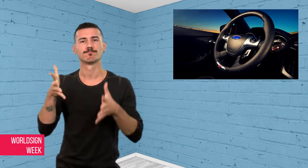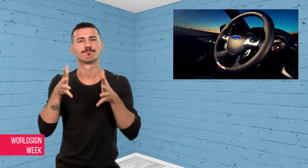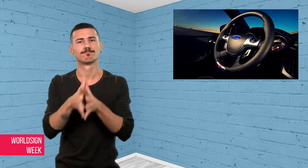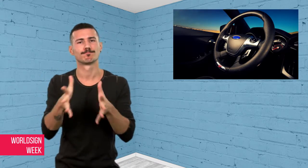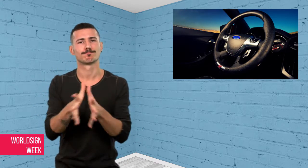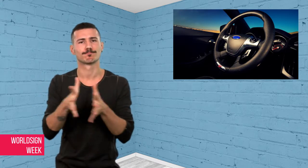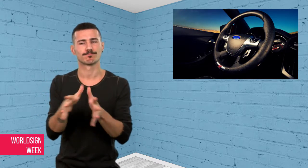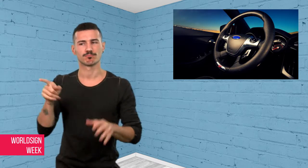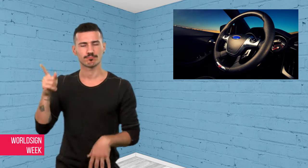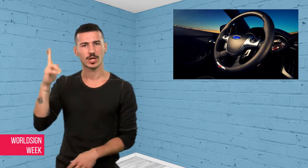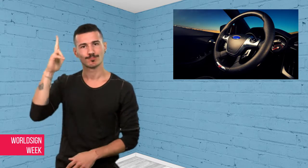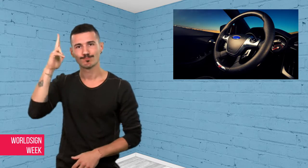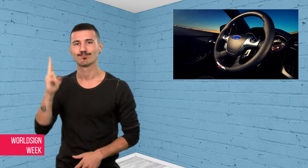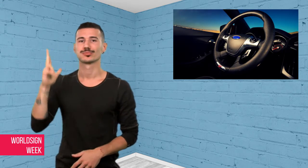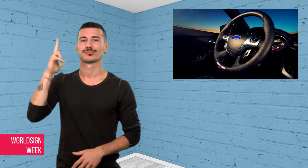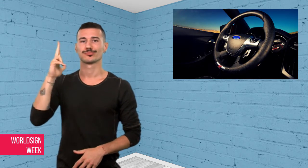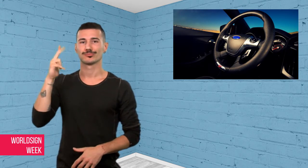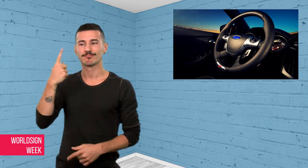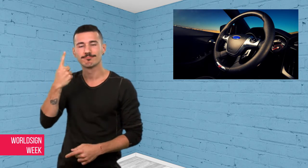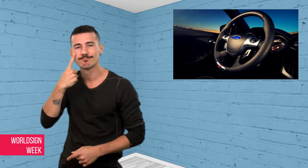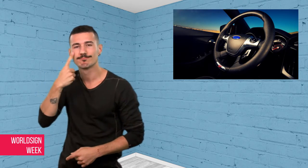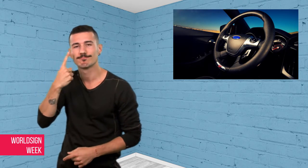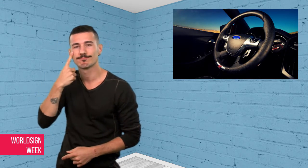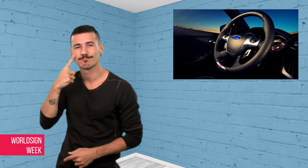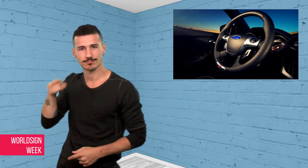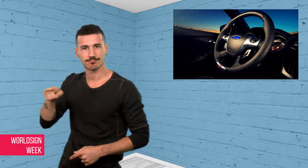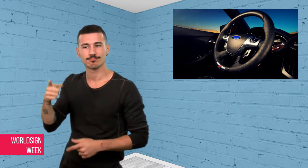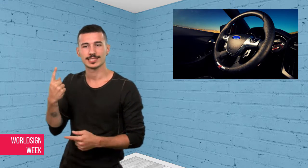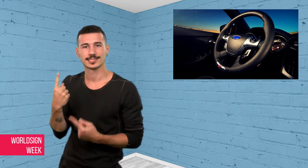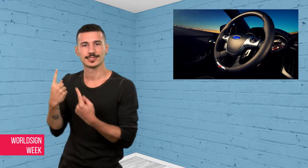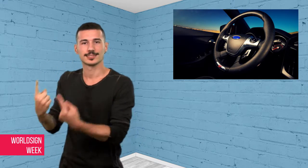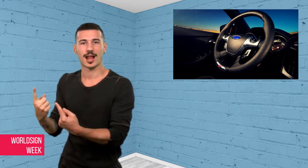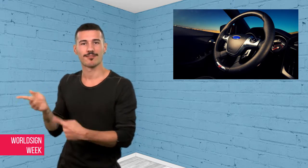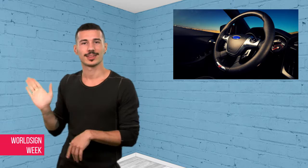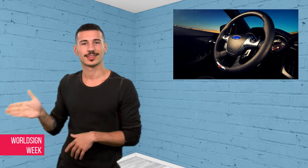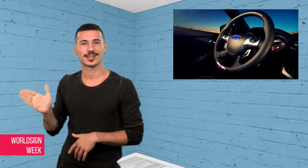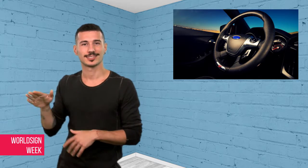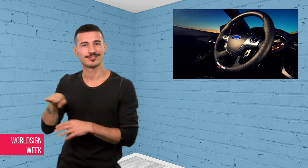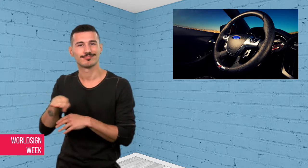Companies like Uber already announced they would begin